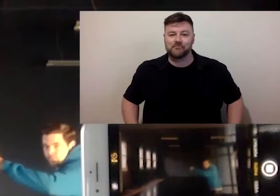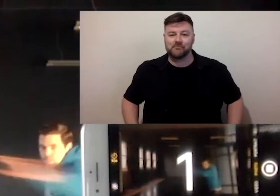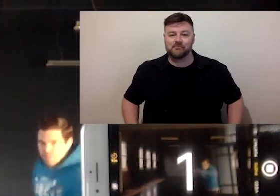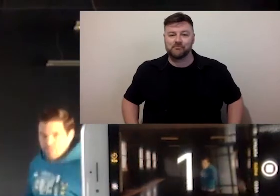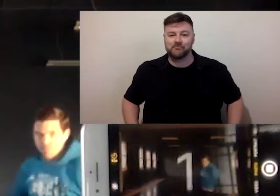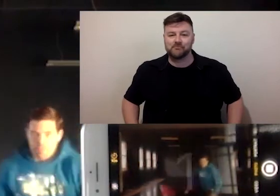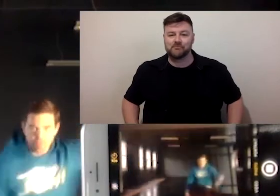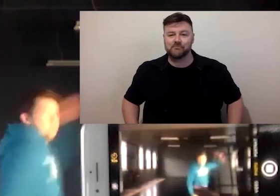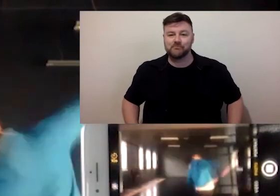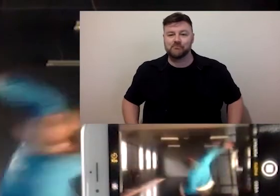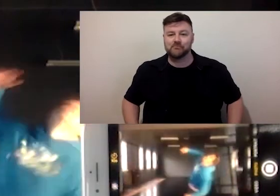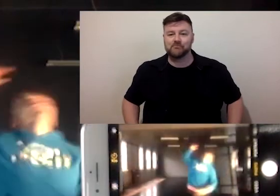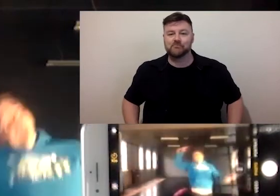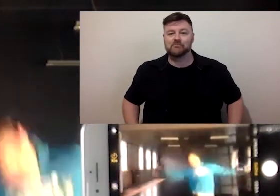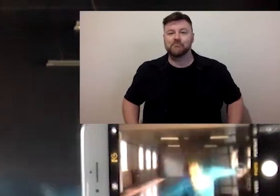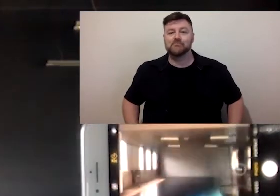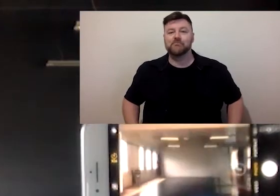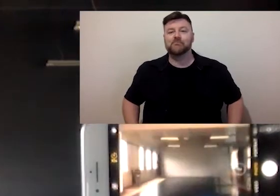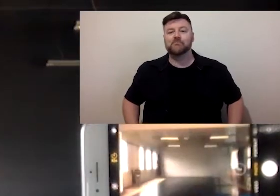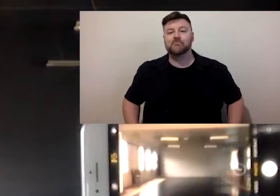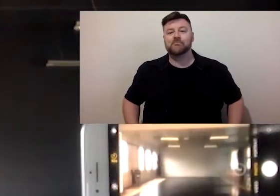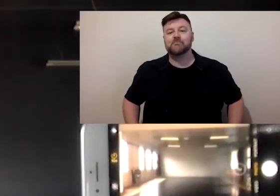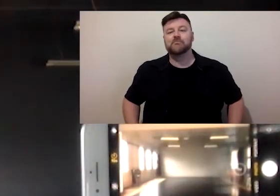OK.